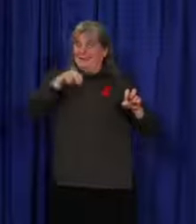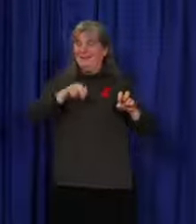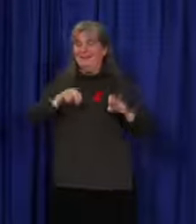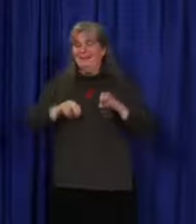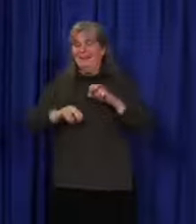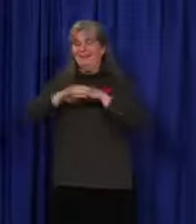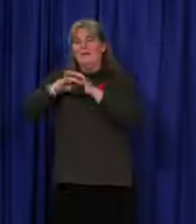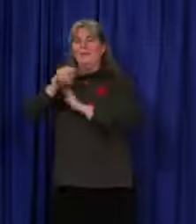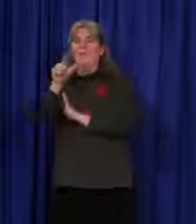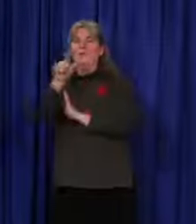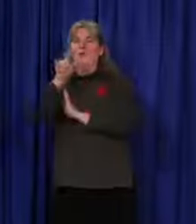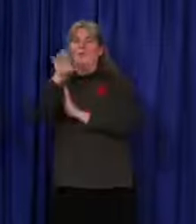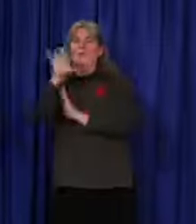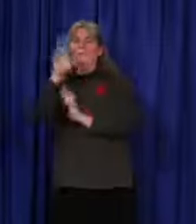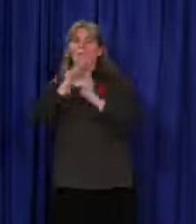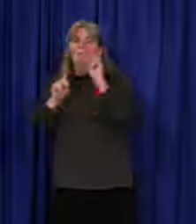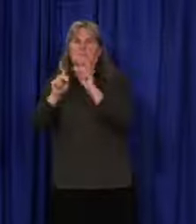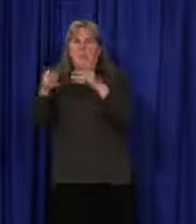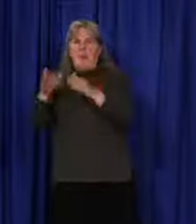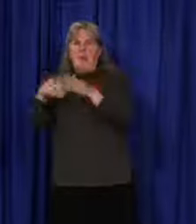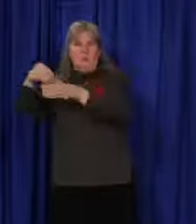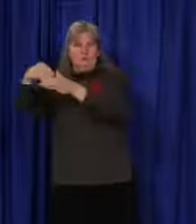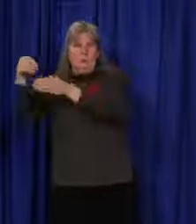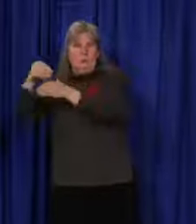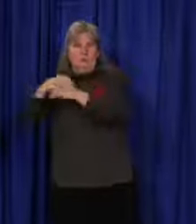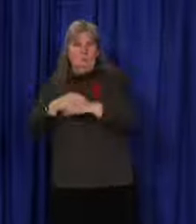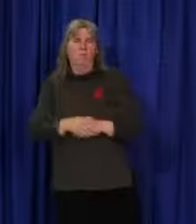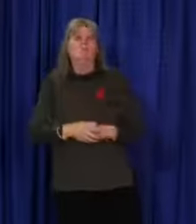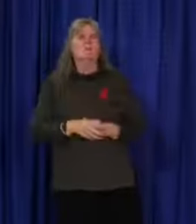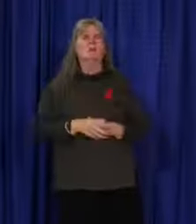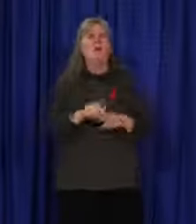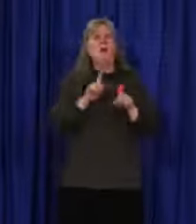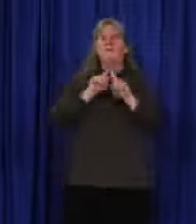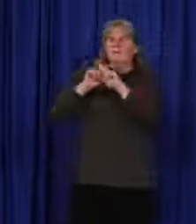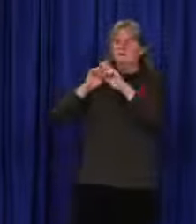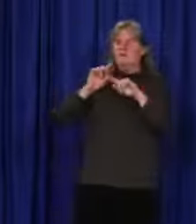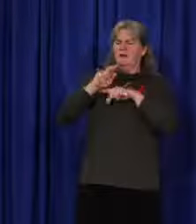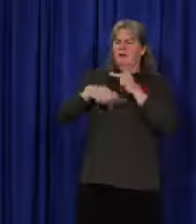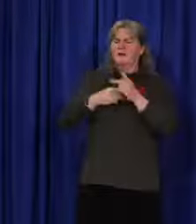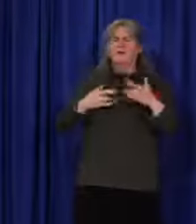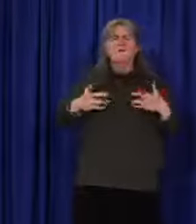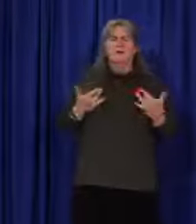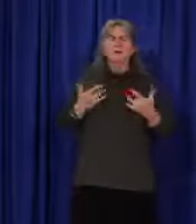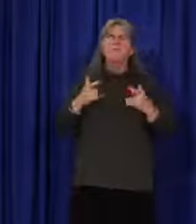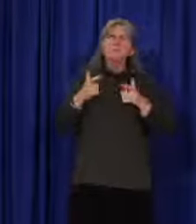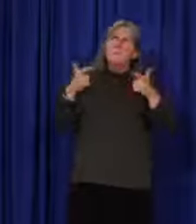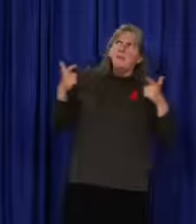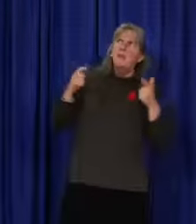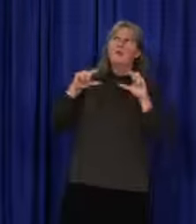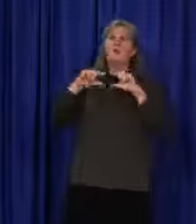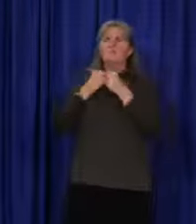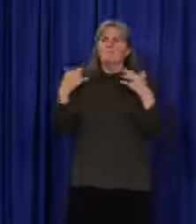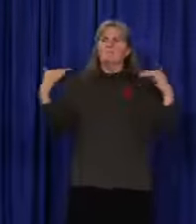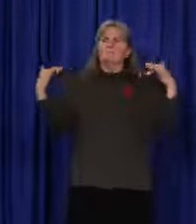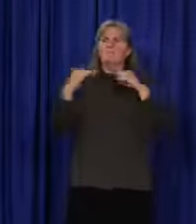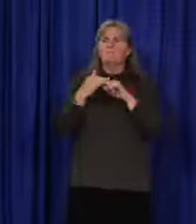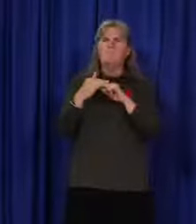down to how people mix and congregate and how well these settings are supervised. We're very pleased overall with the compliance shown by